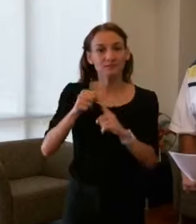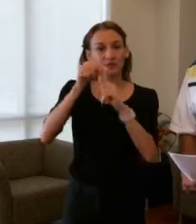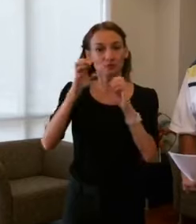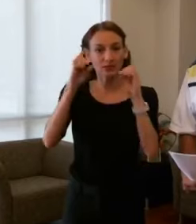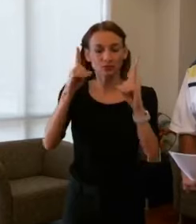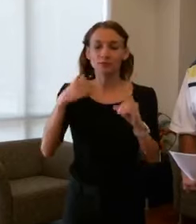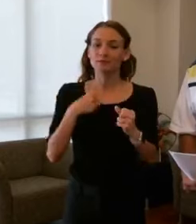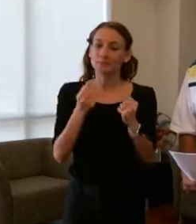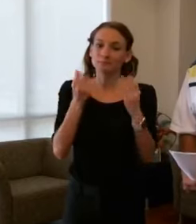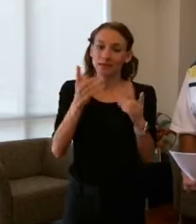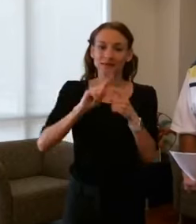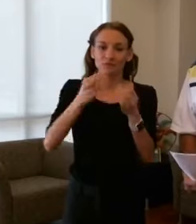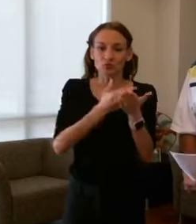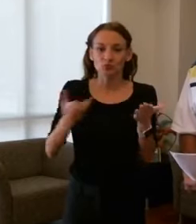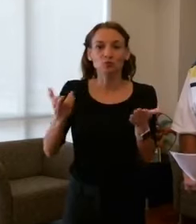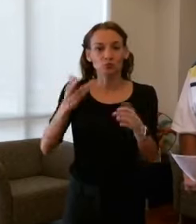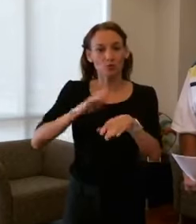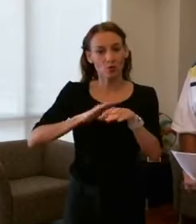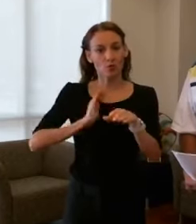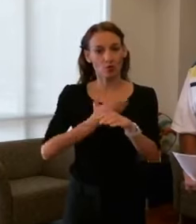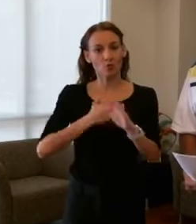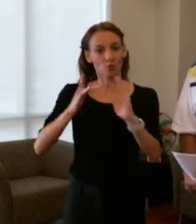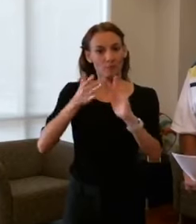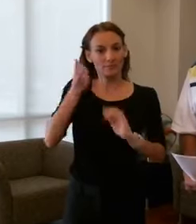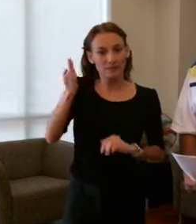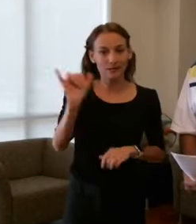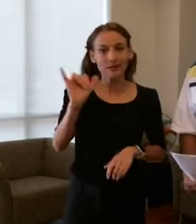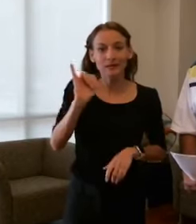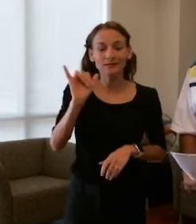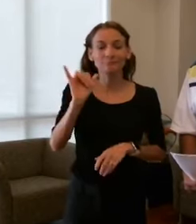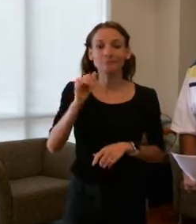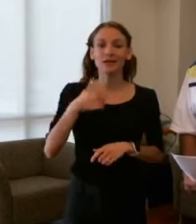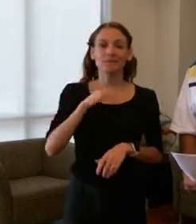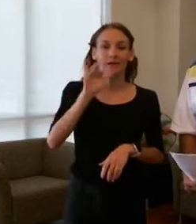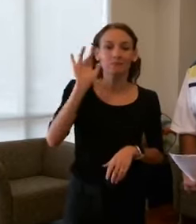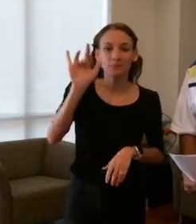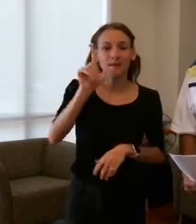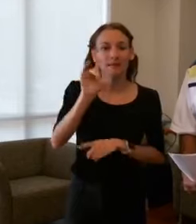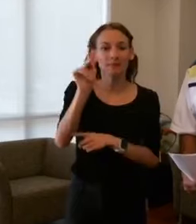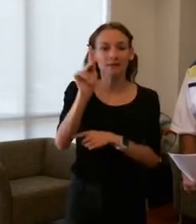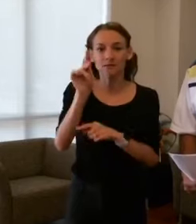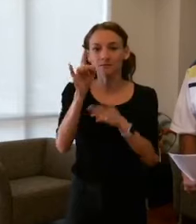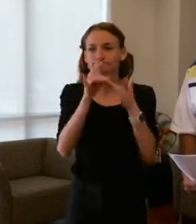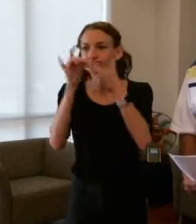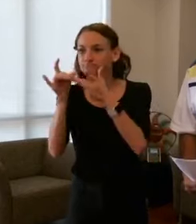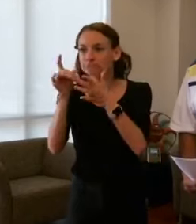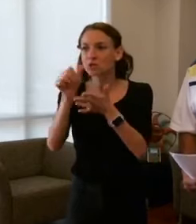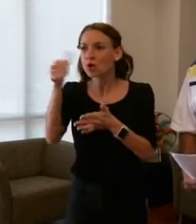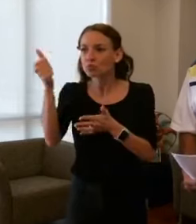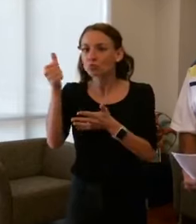we have plenty of resources on our website, links to help you, sources that can guide you through the process,